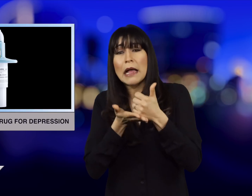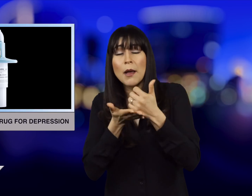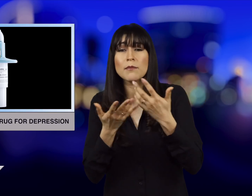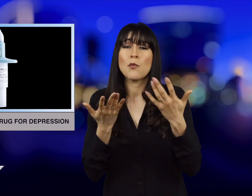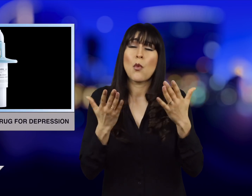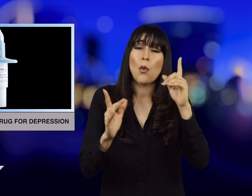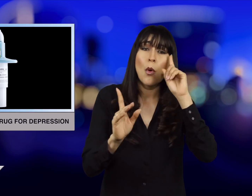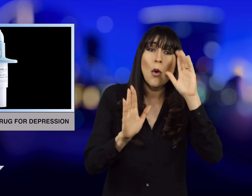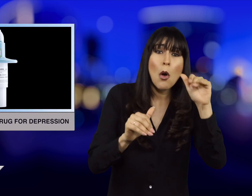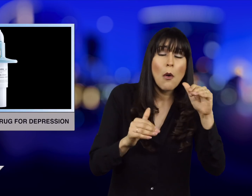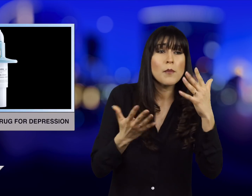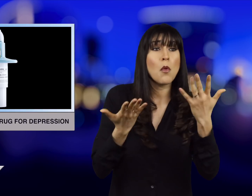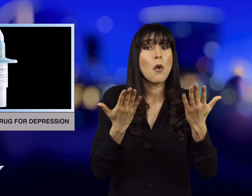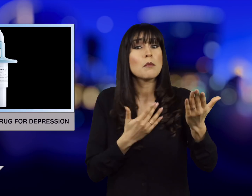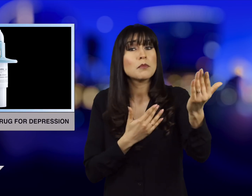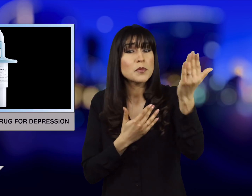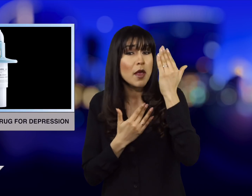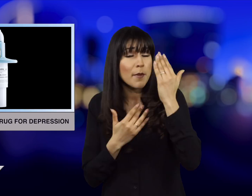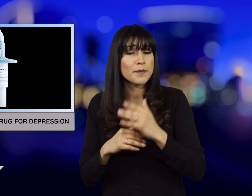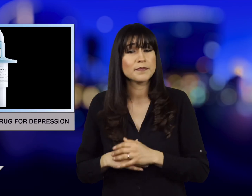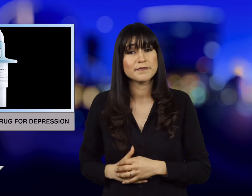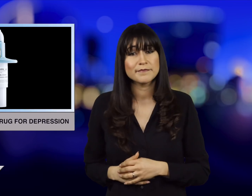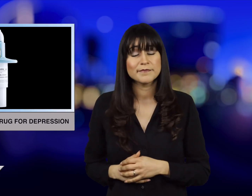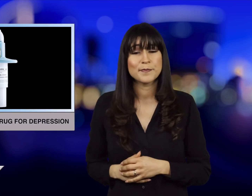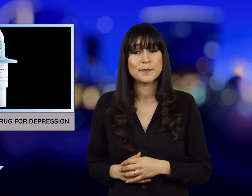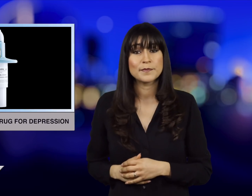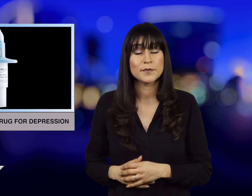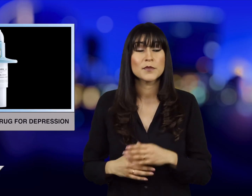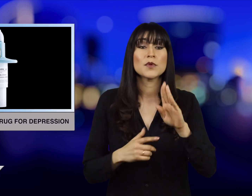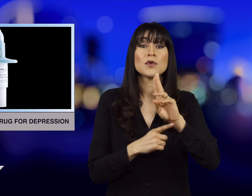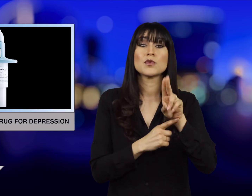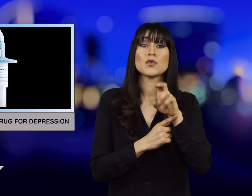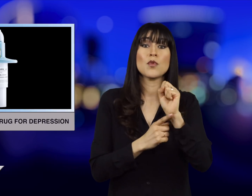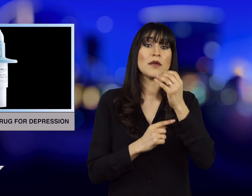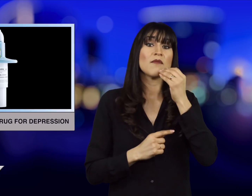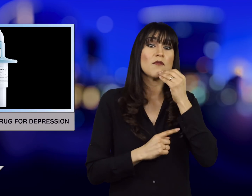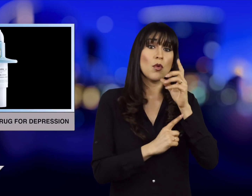Well help and hope maybe on the way.